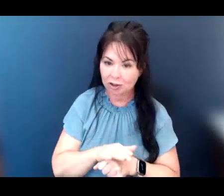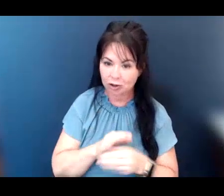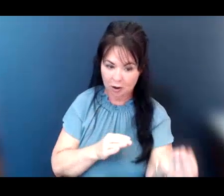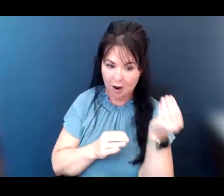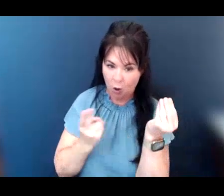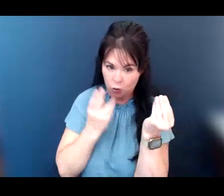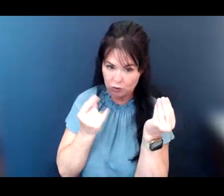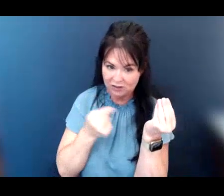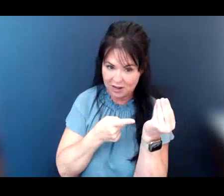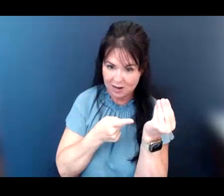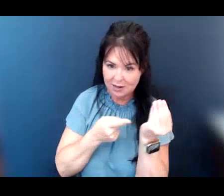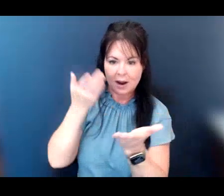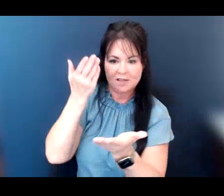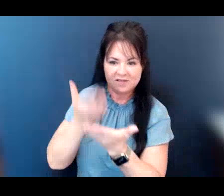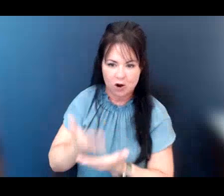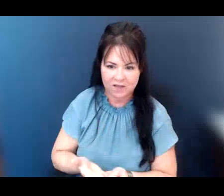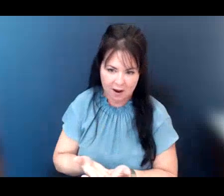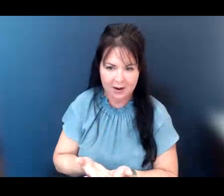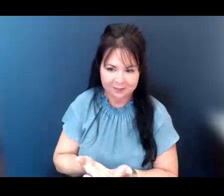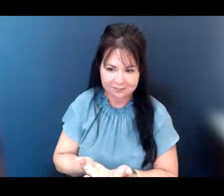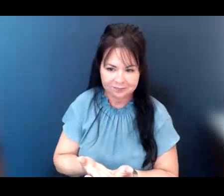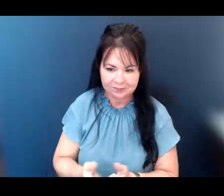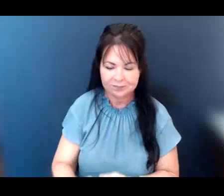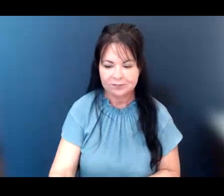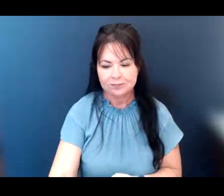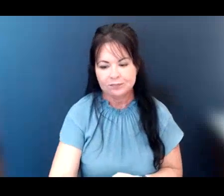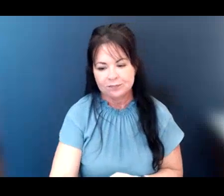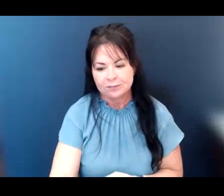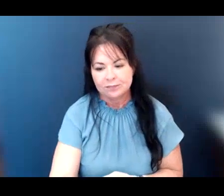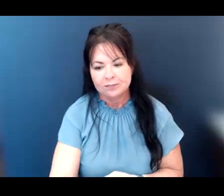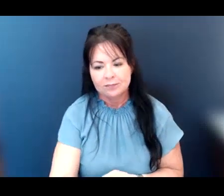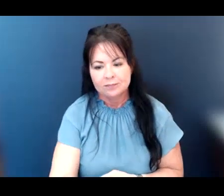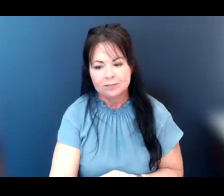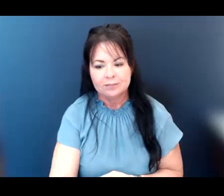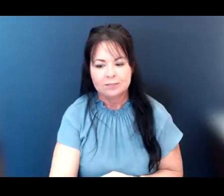That's super important. So switching gears again with this third question,